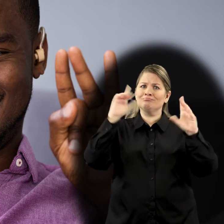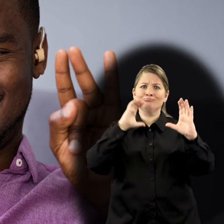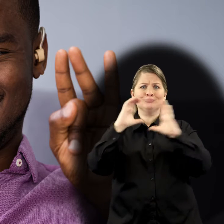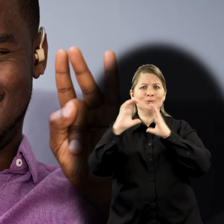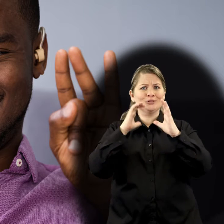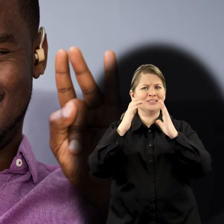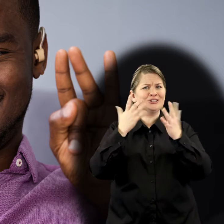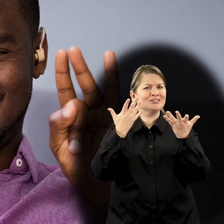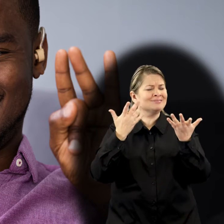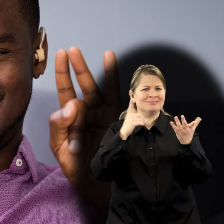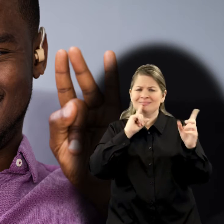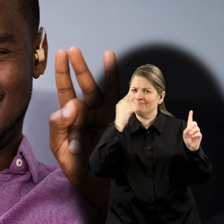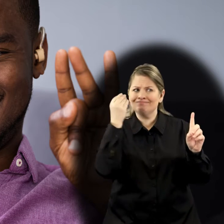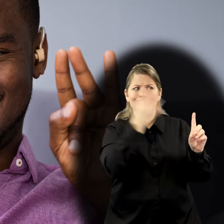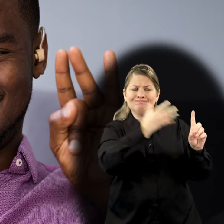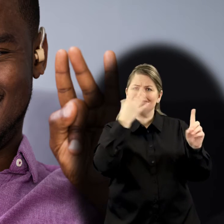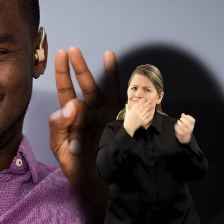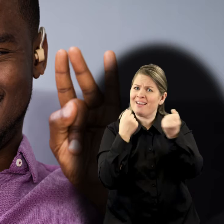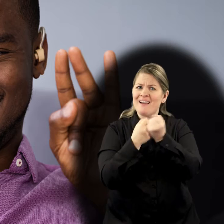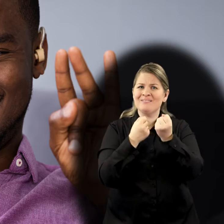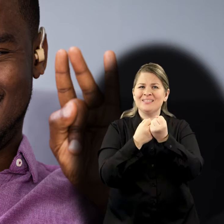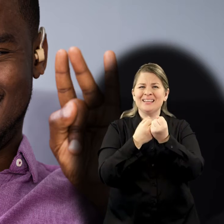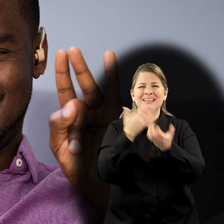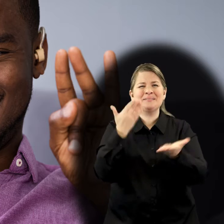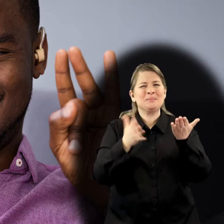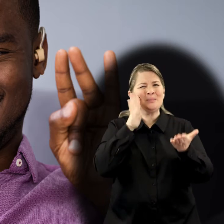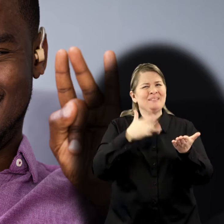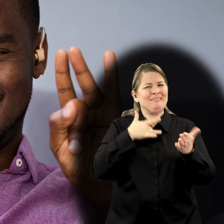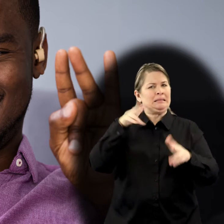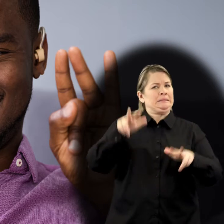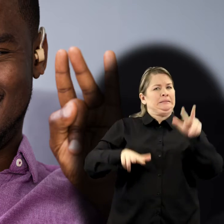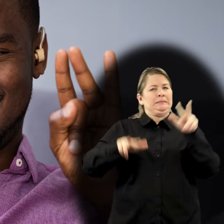This can be uncomfortable.